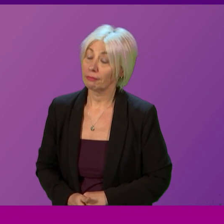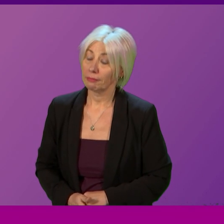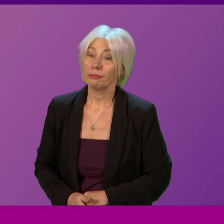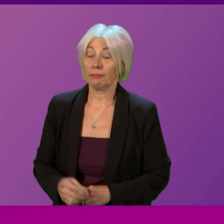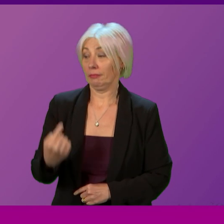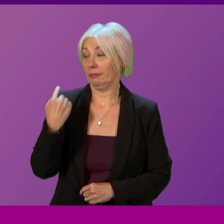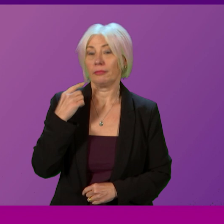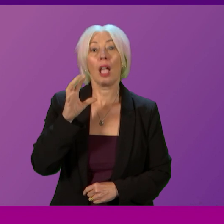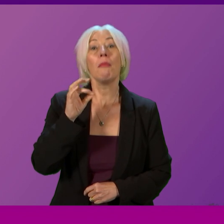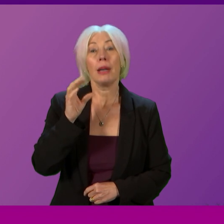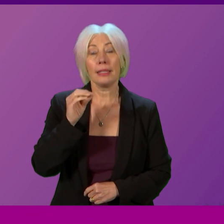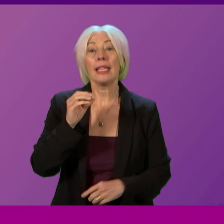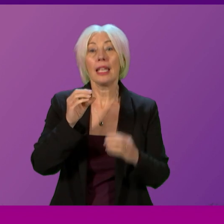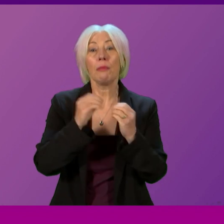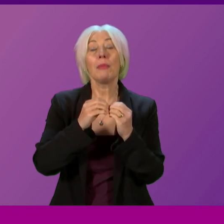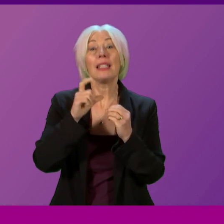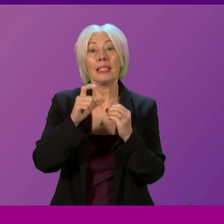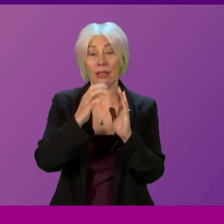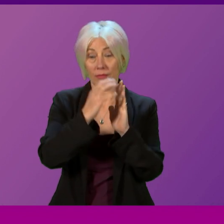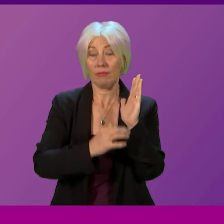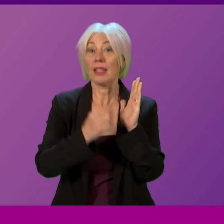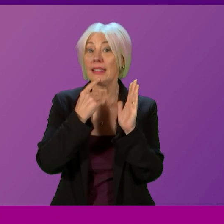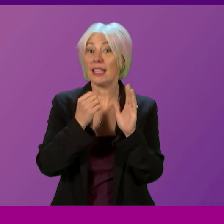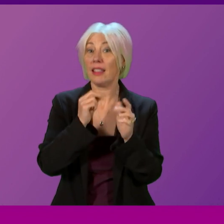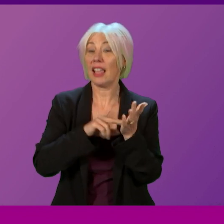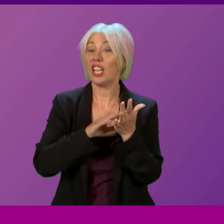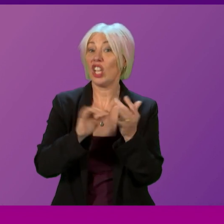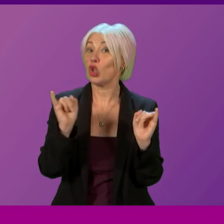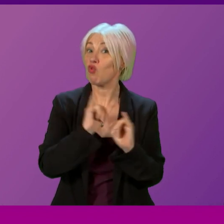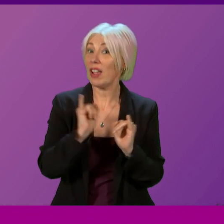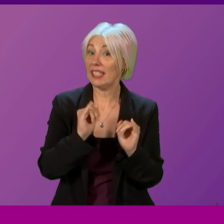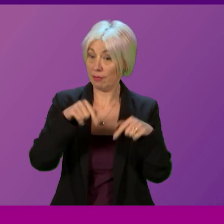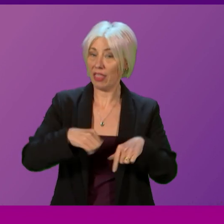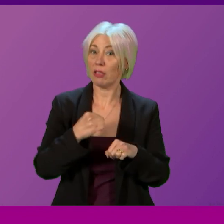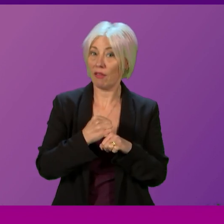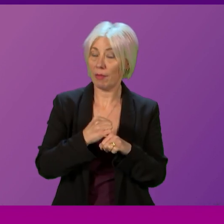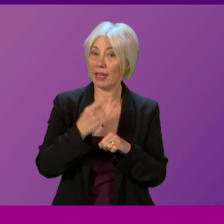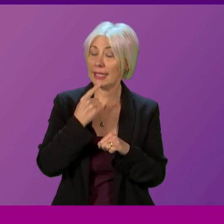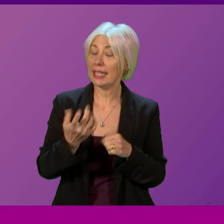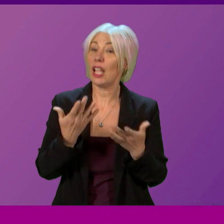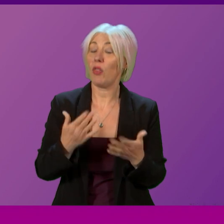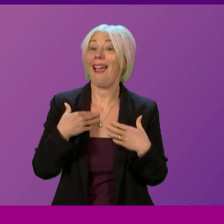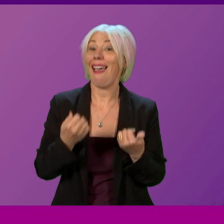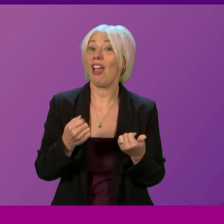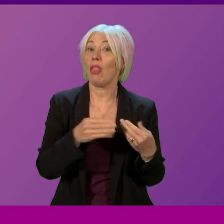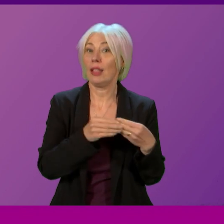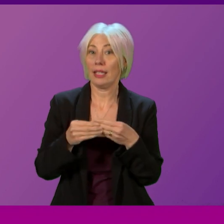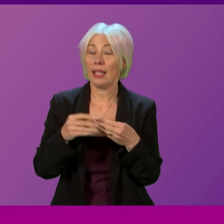On Monday, the BBC revealed that the national health service crisis created by this Government had got so bad that health leaders had discussed charging for treatment.